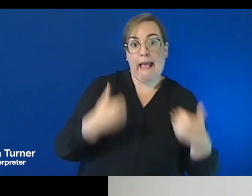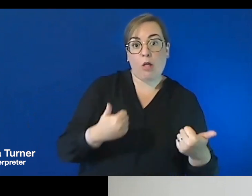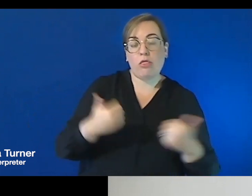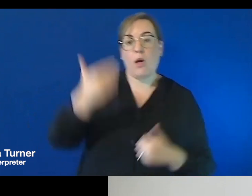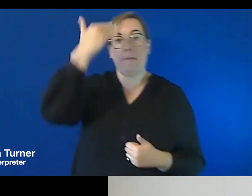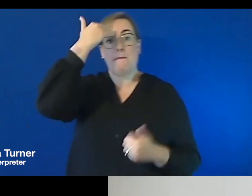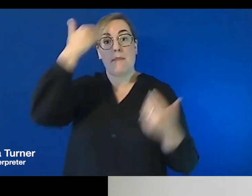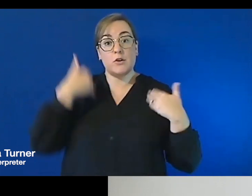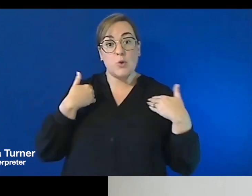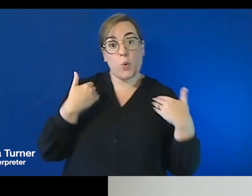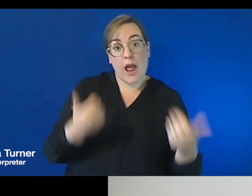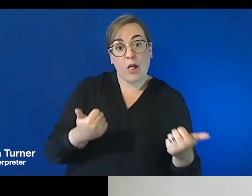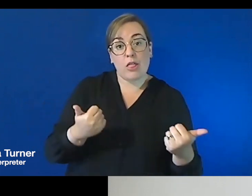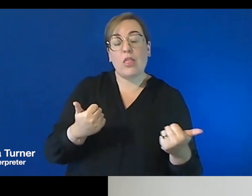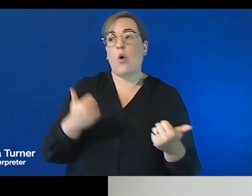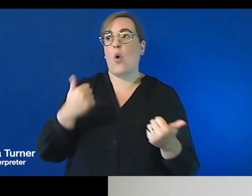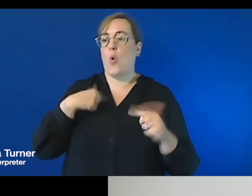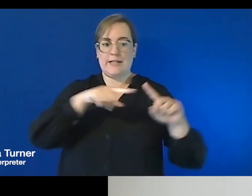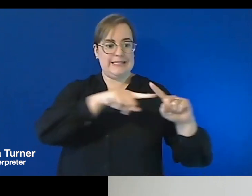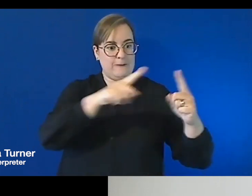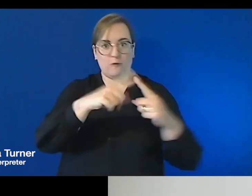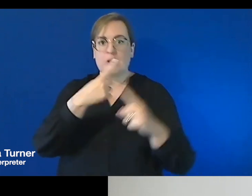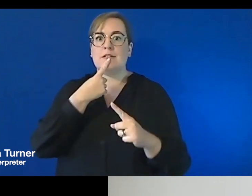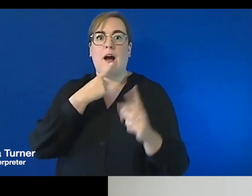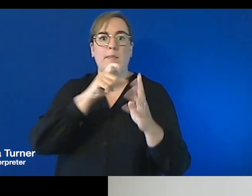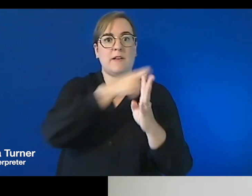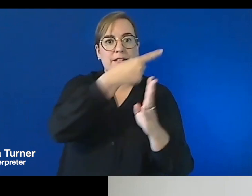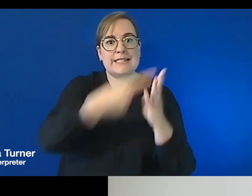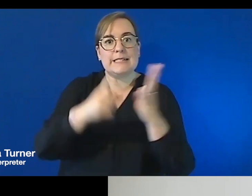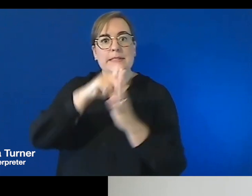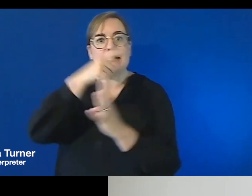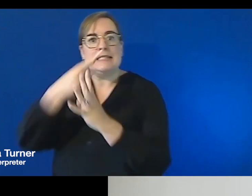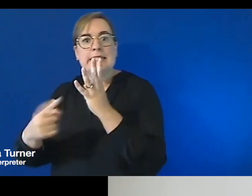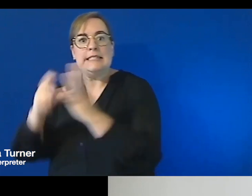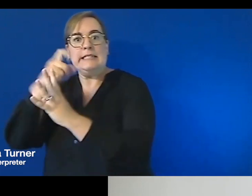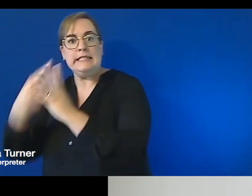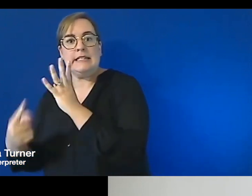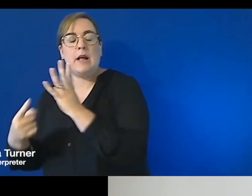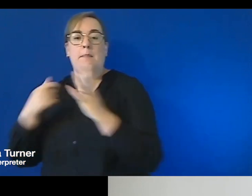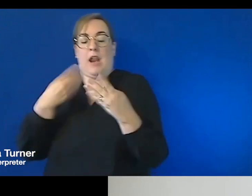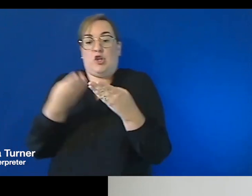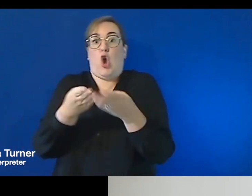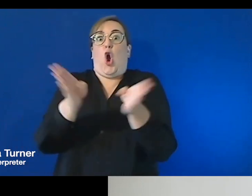type of disabilities, which accessible in open source for everyone but once again the next stage